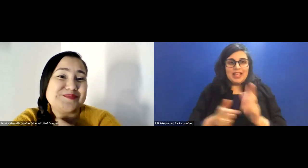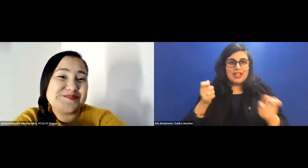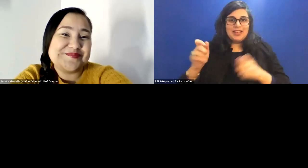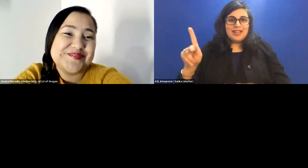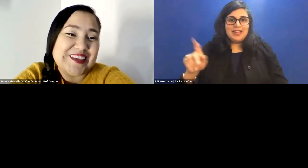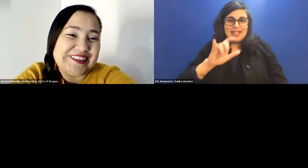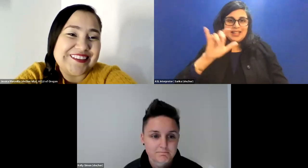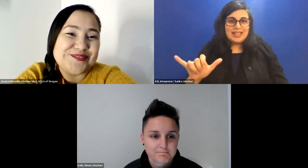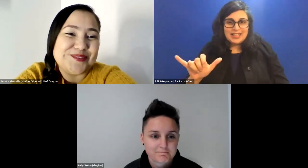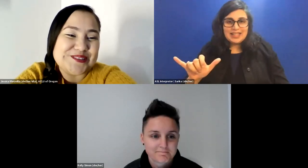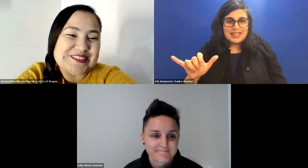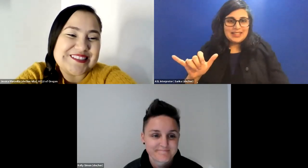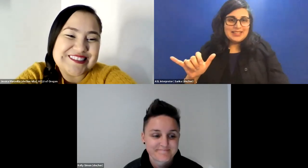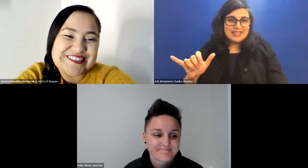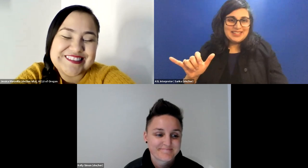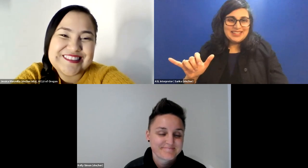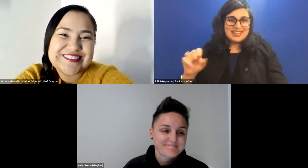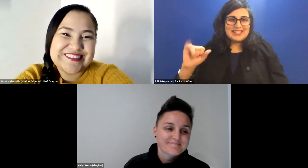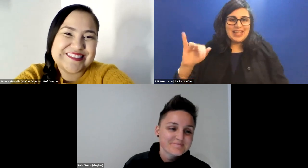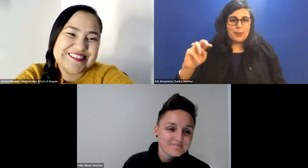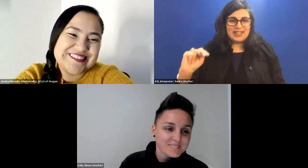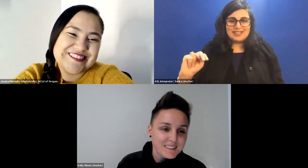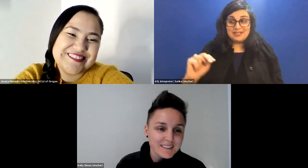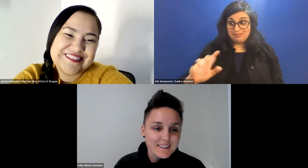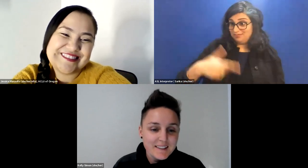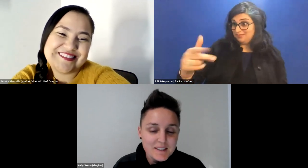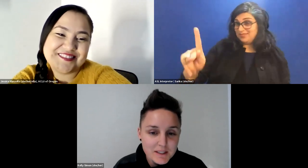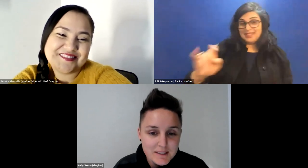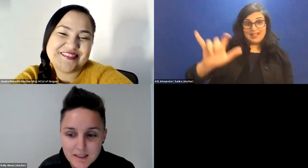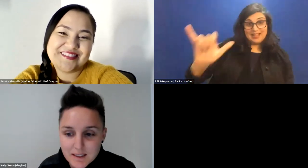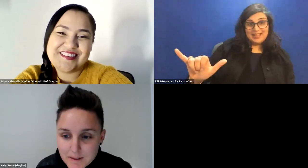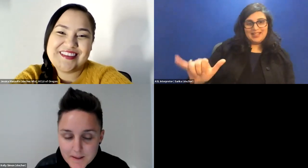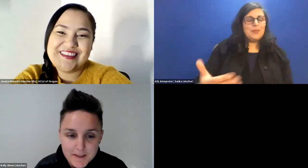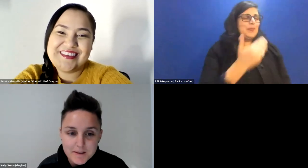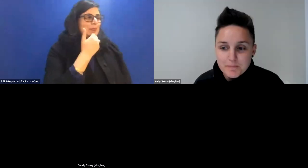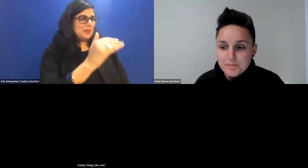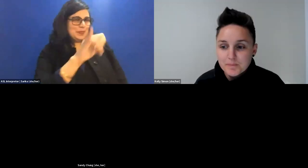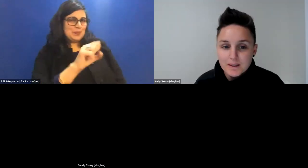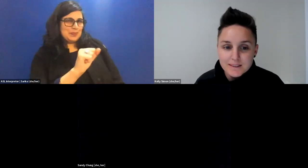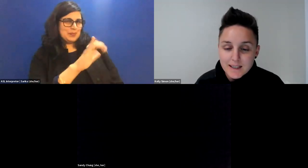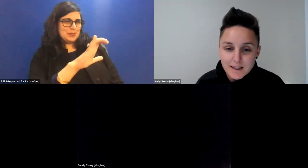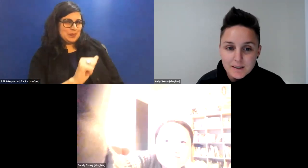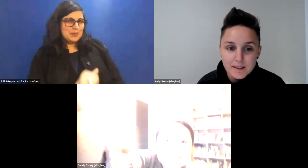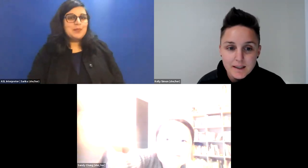family. Our executive director, sandy Chung and legal director,